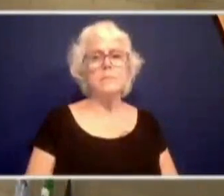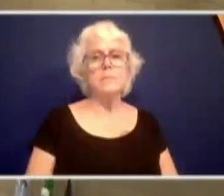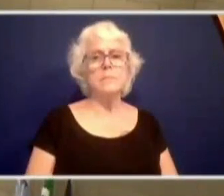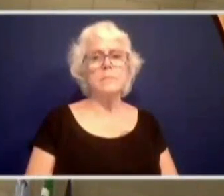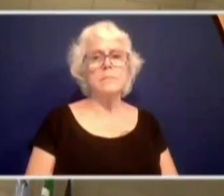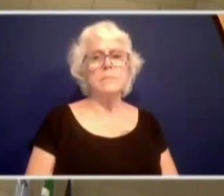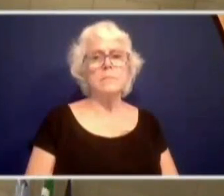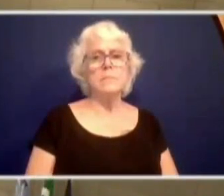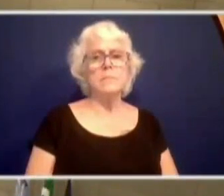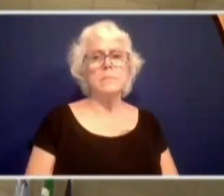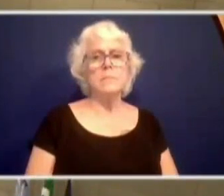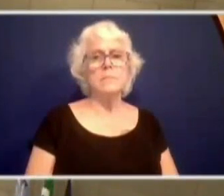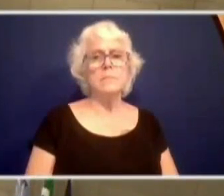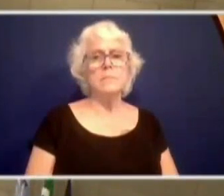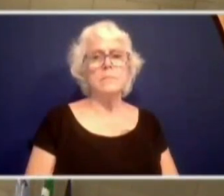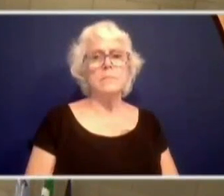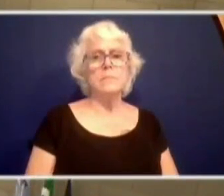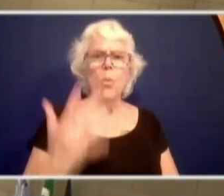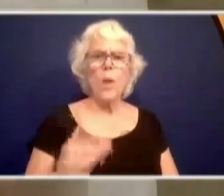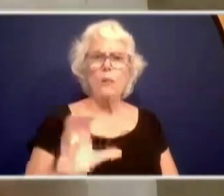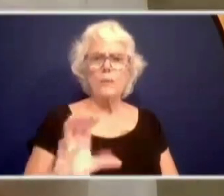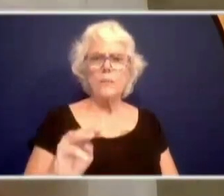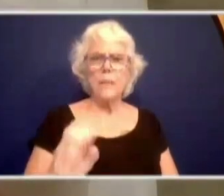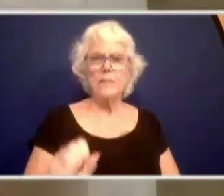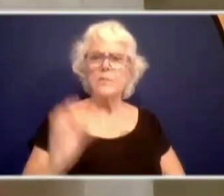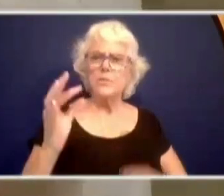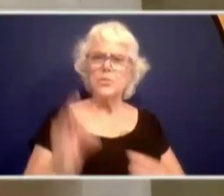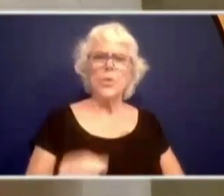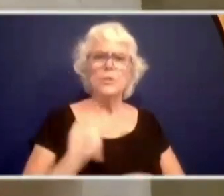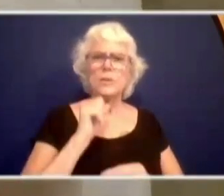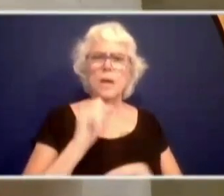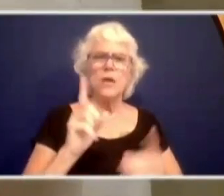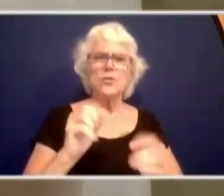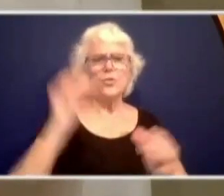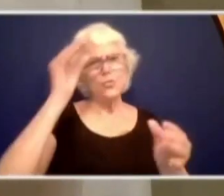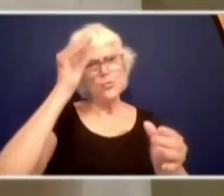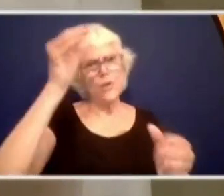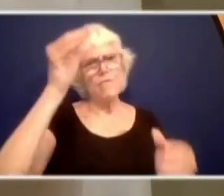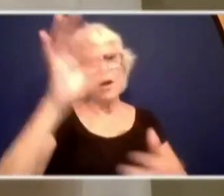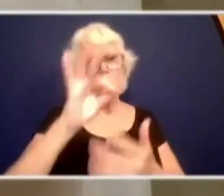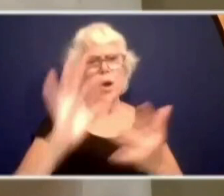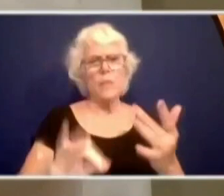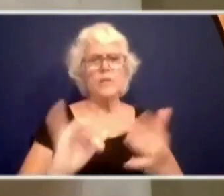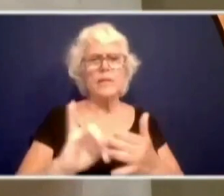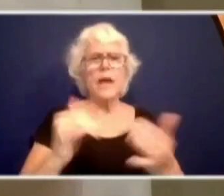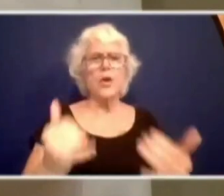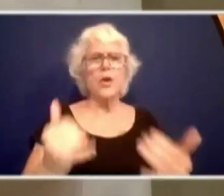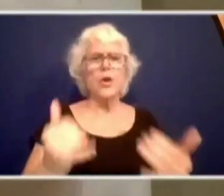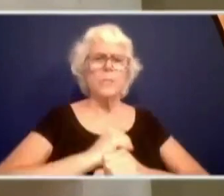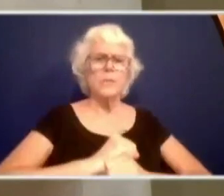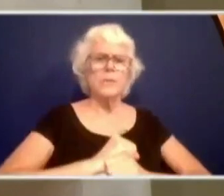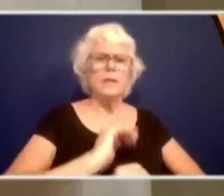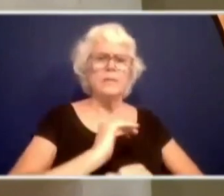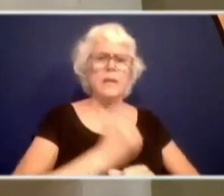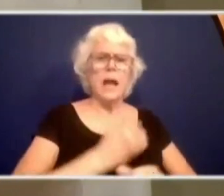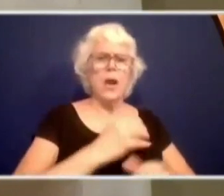Um, why has CMS chosen not to do a grandfathered option that currently protects our curriculum specials from being downgraded to a teacher pay,